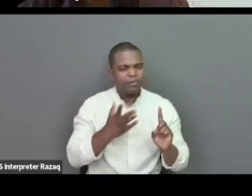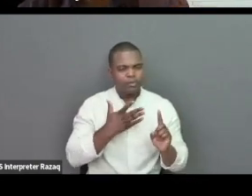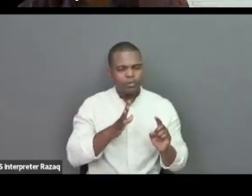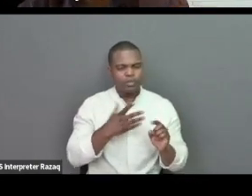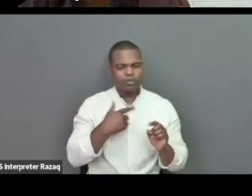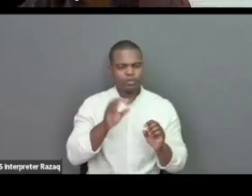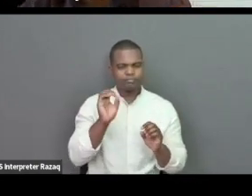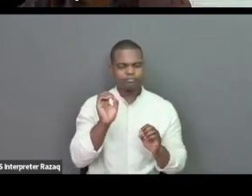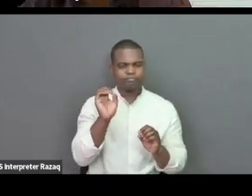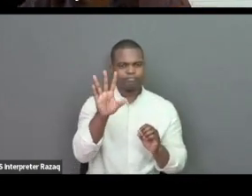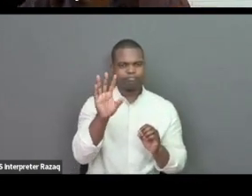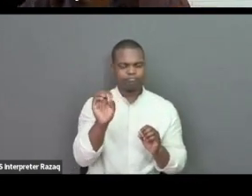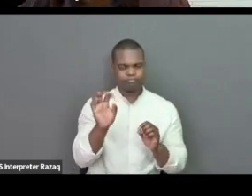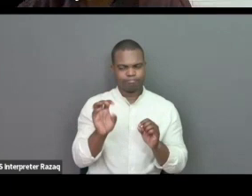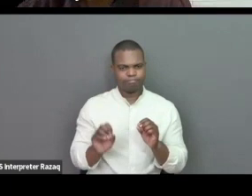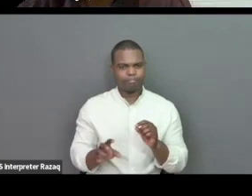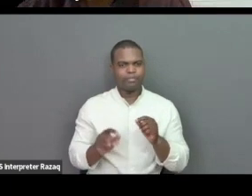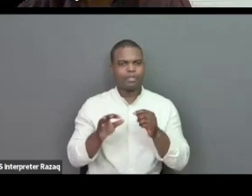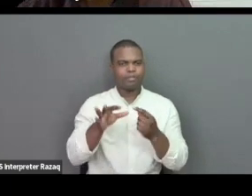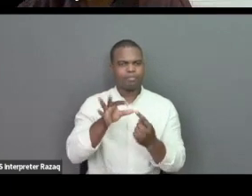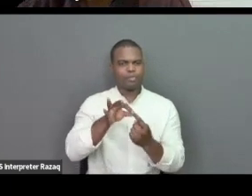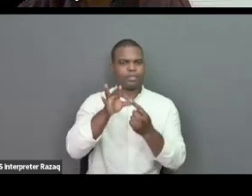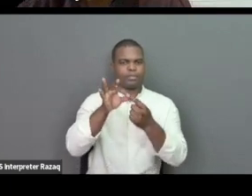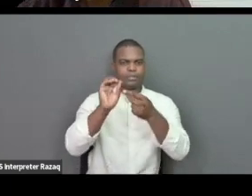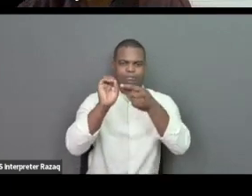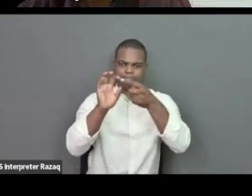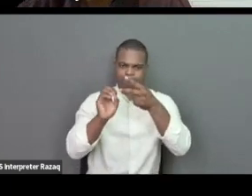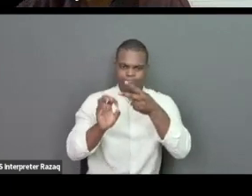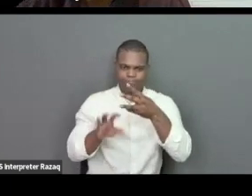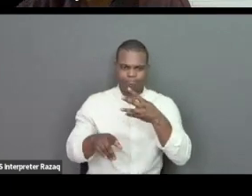is if the scope of the aim is good, if there is anything we didn't